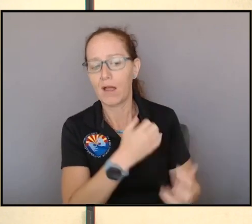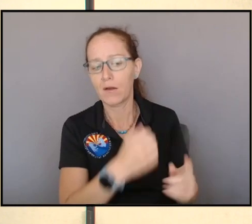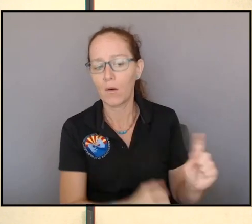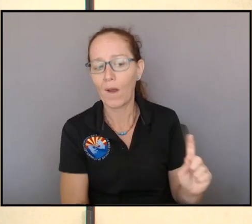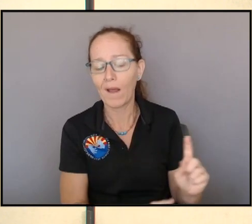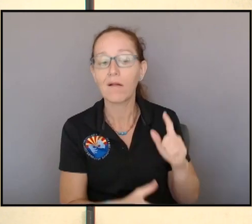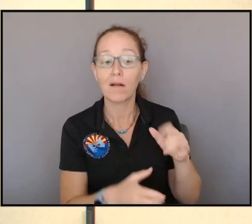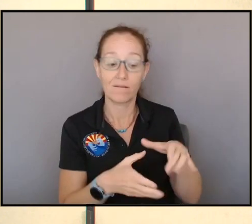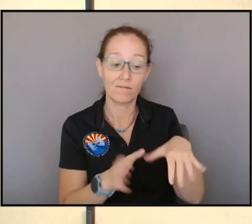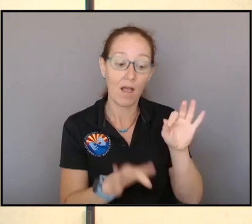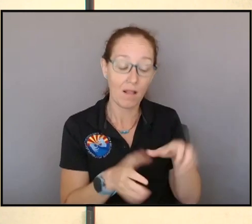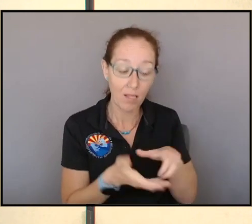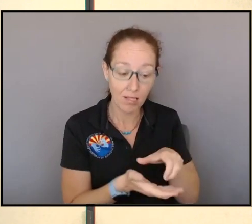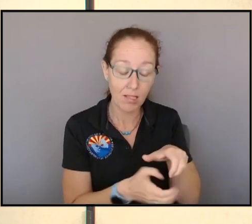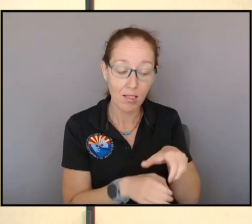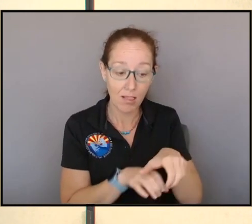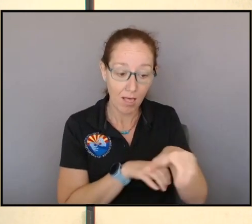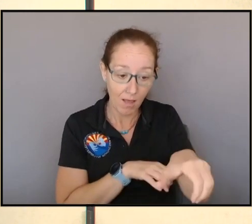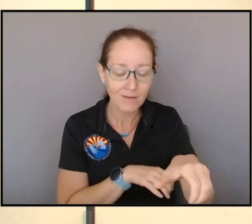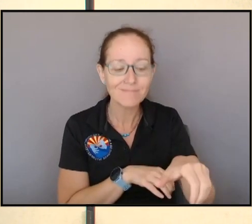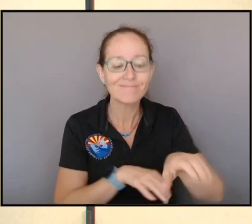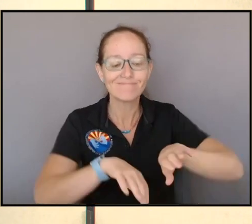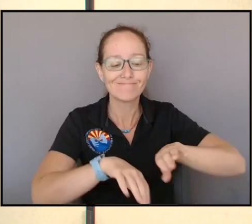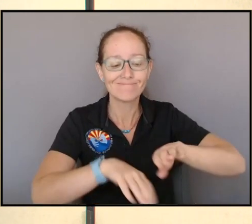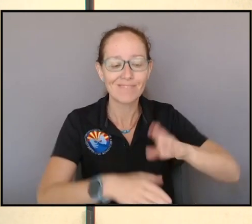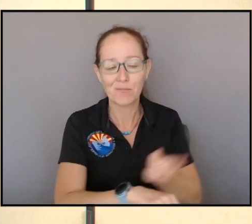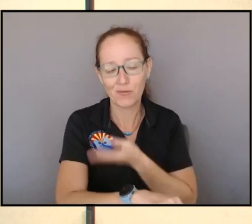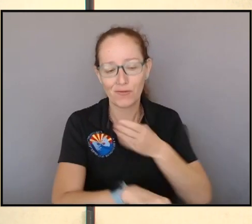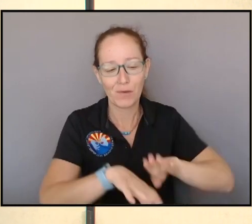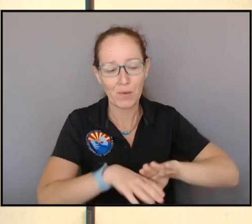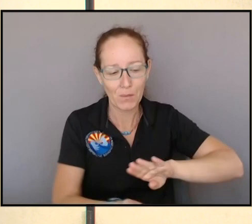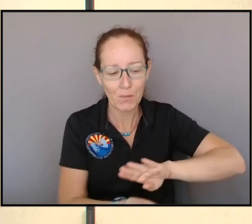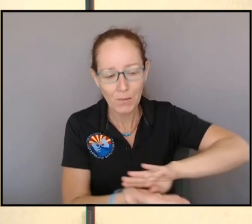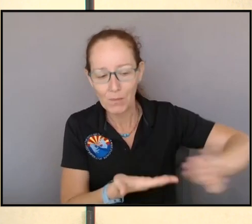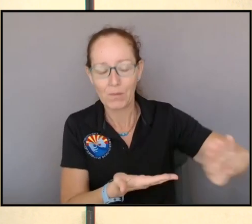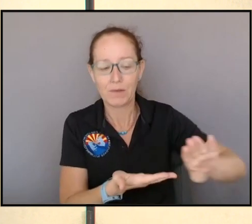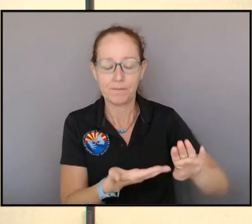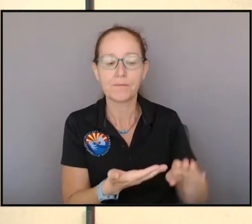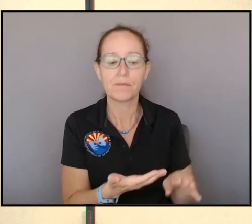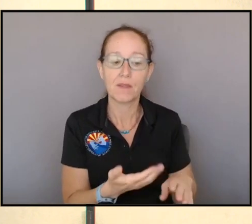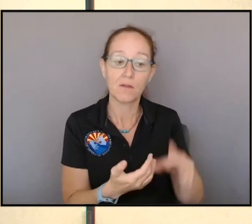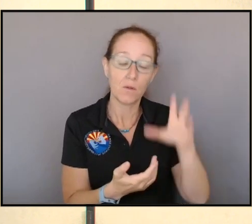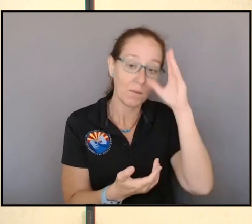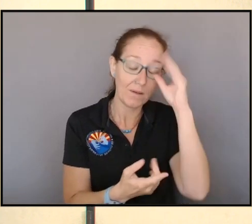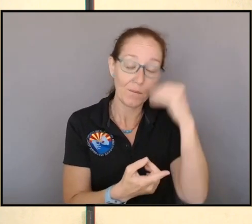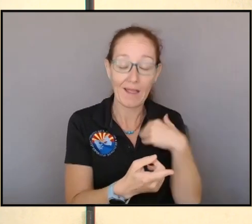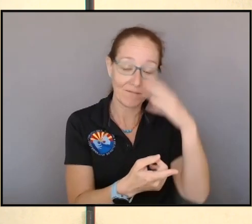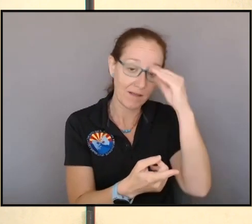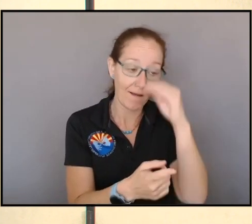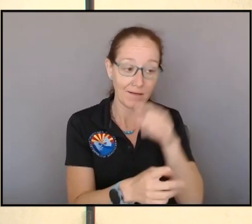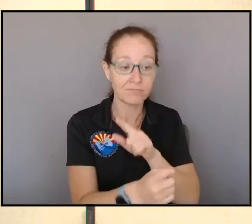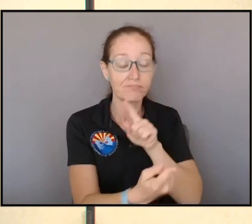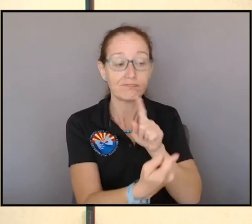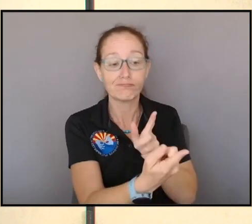using the information that they're providing to him to build contingency lines. Hopefully, they'll never be